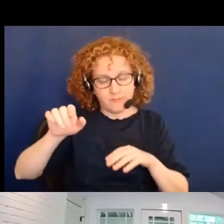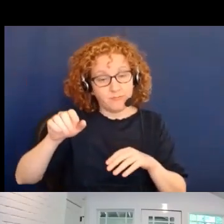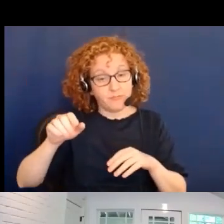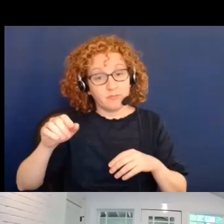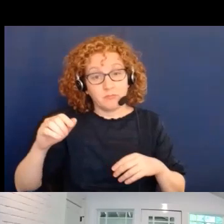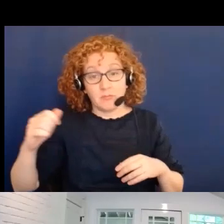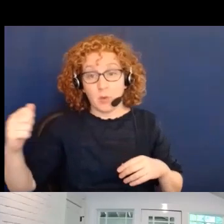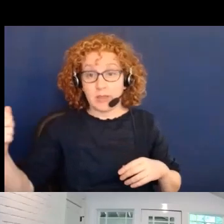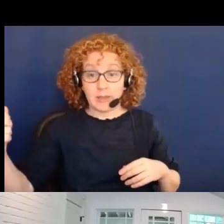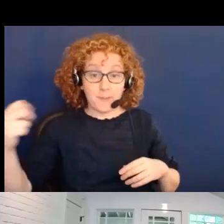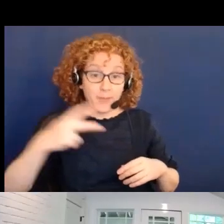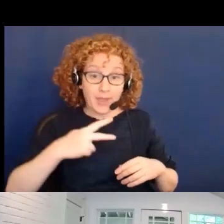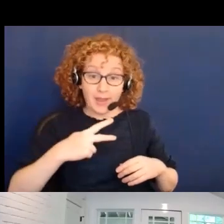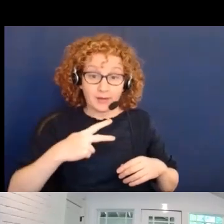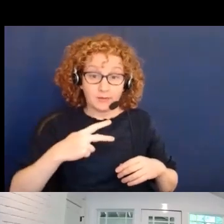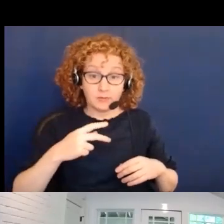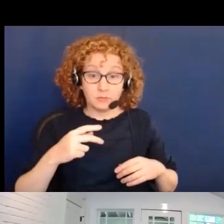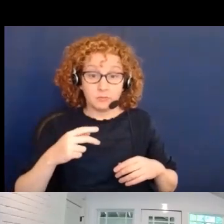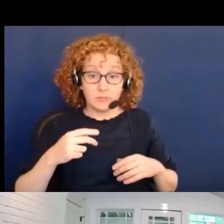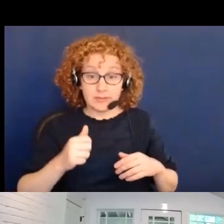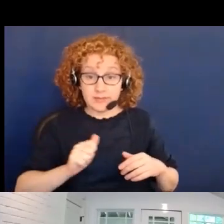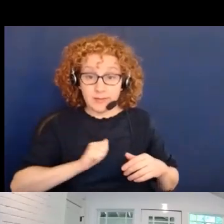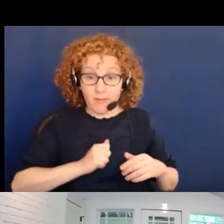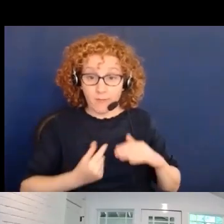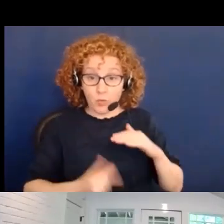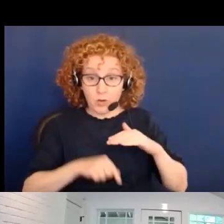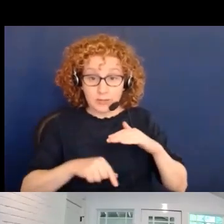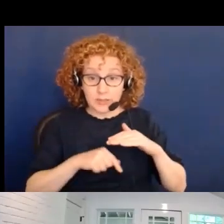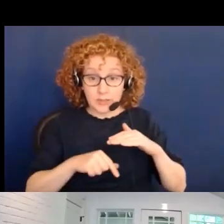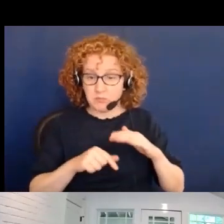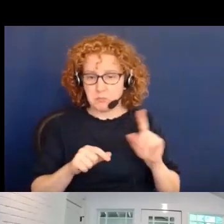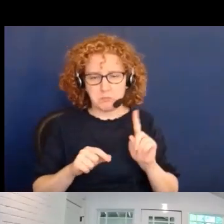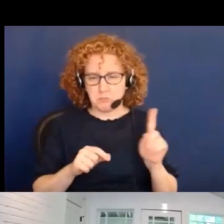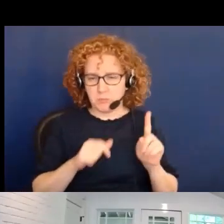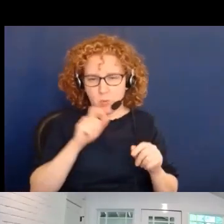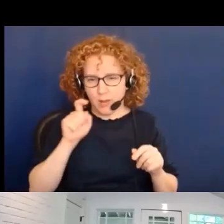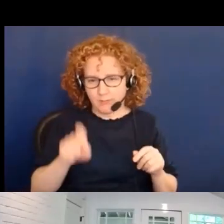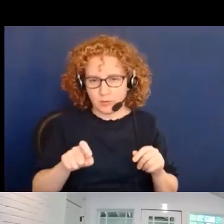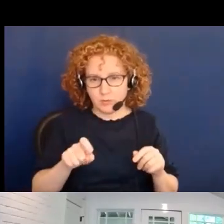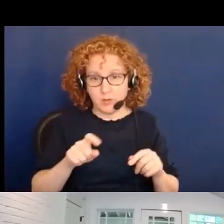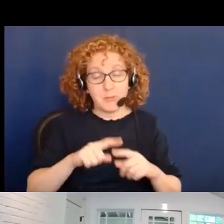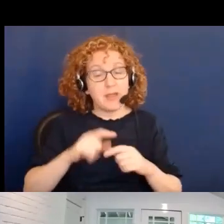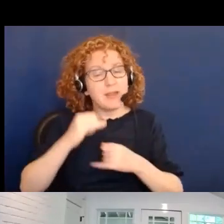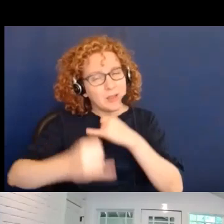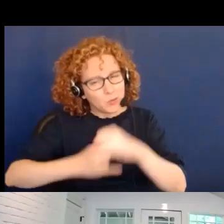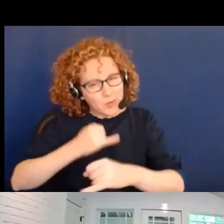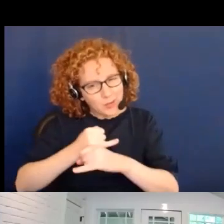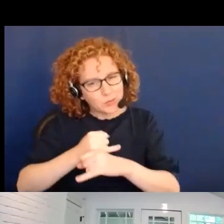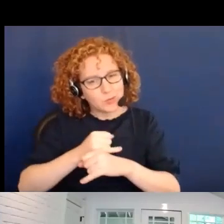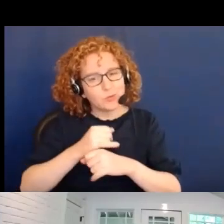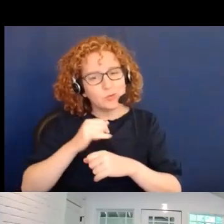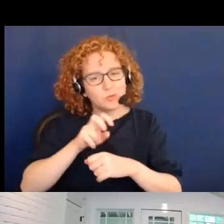to self quarantine after travel on return but international travel still poses some additional